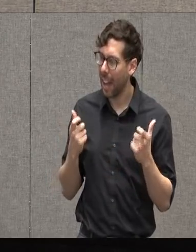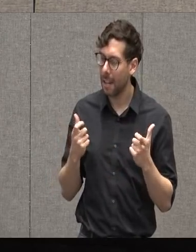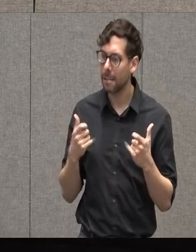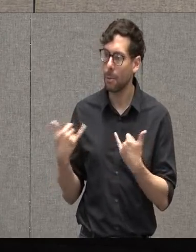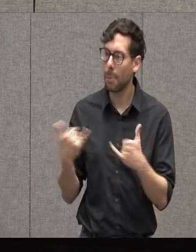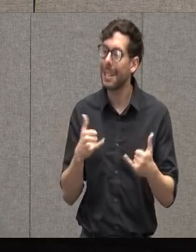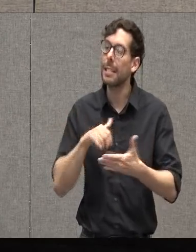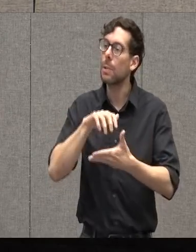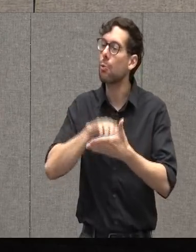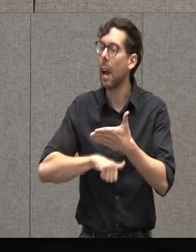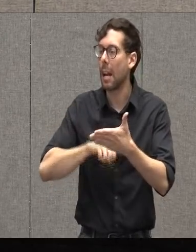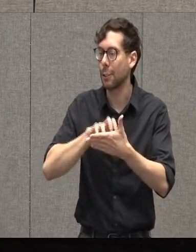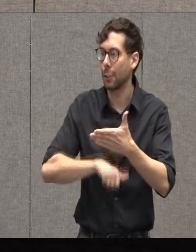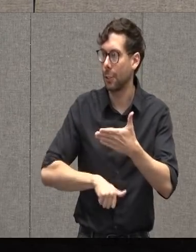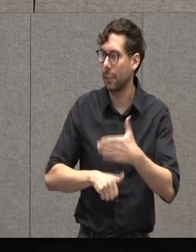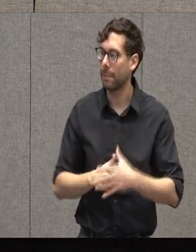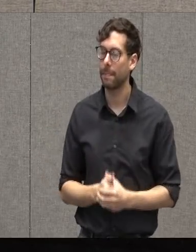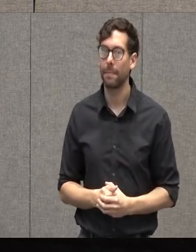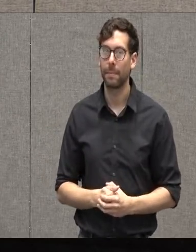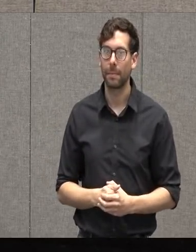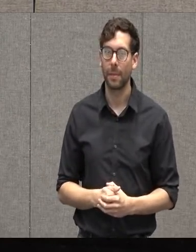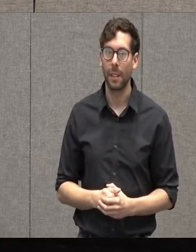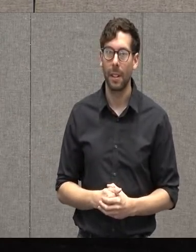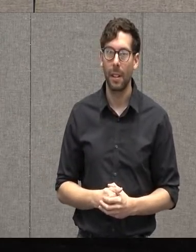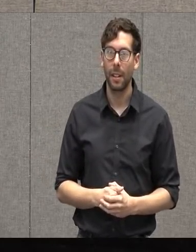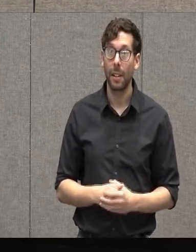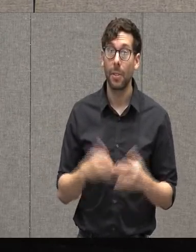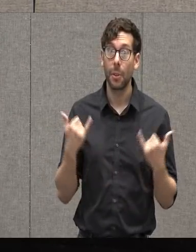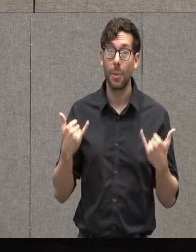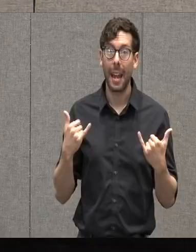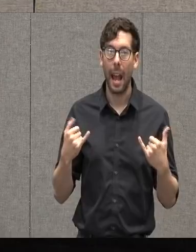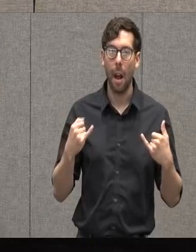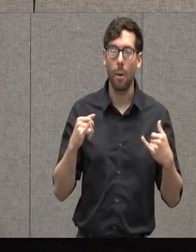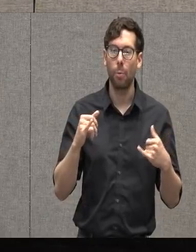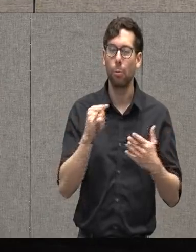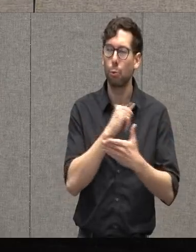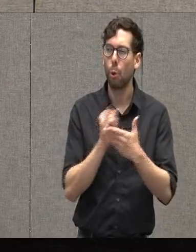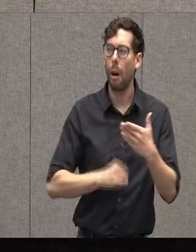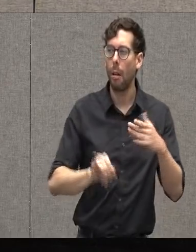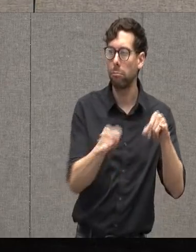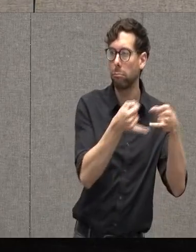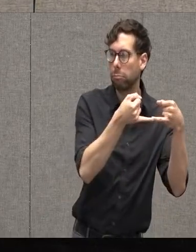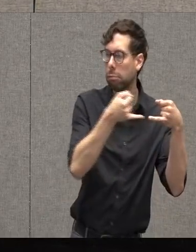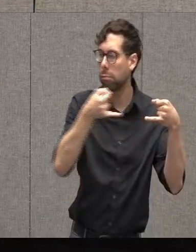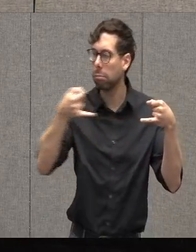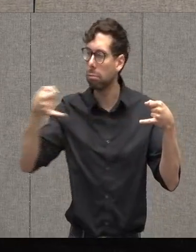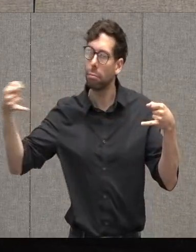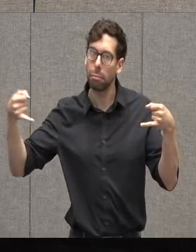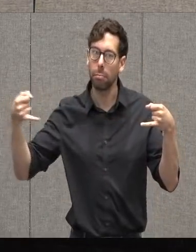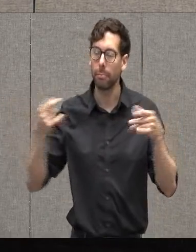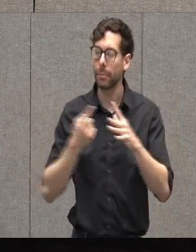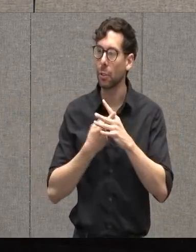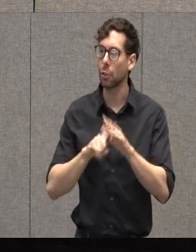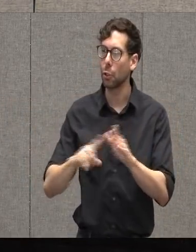So let's draw a horizontal, side-to-side line because we're gonna start a new game.